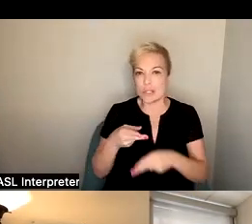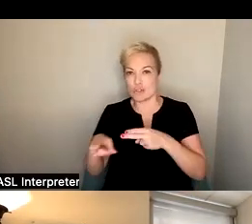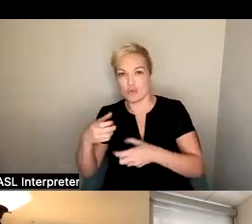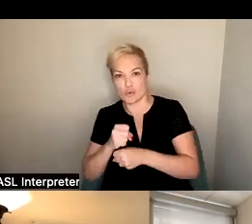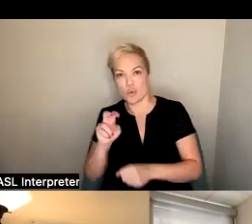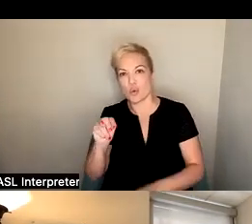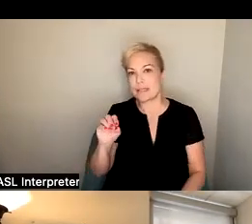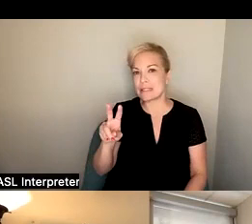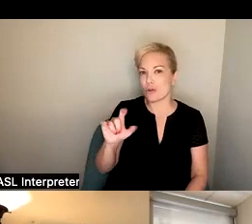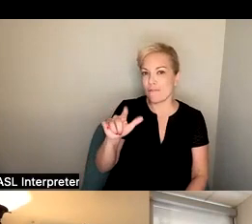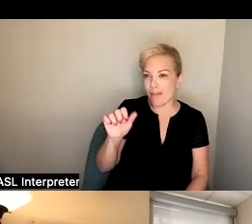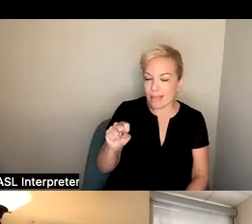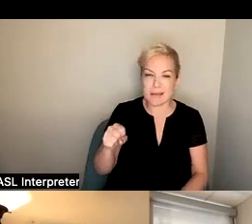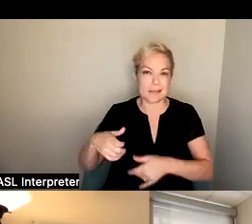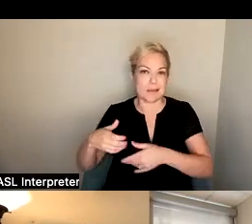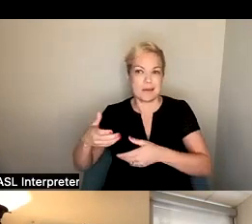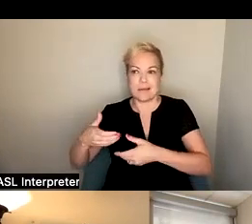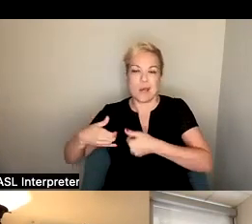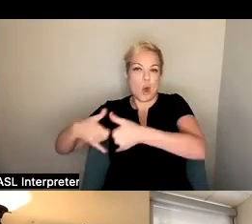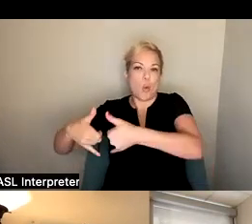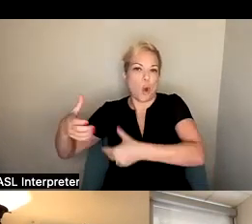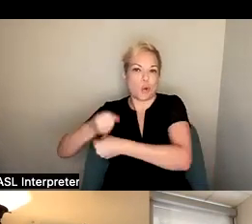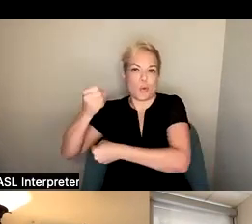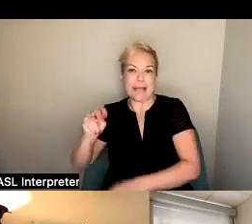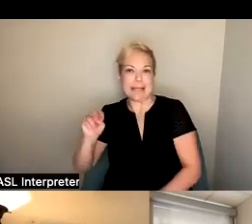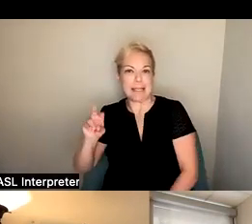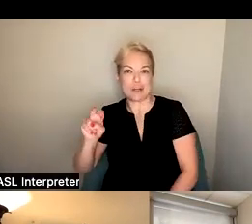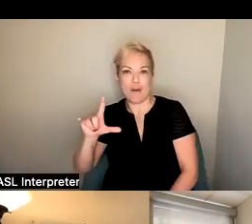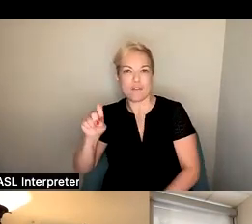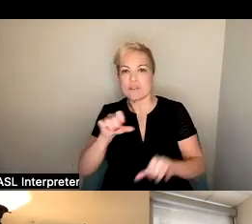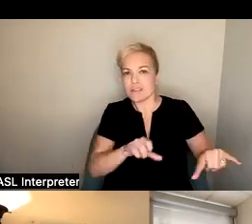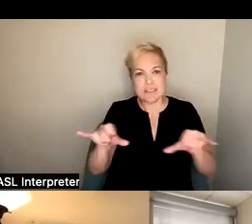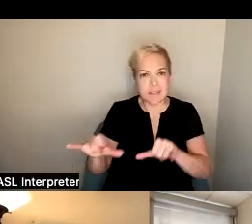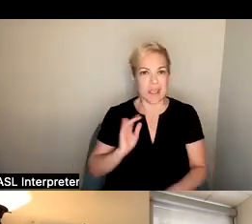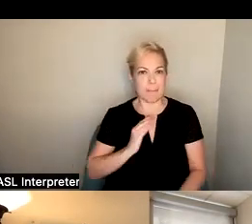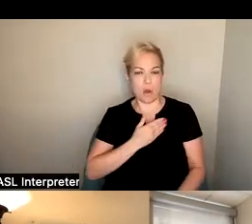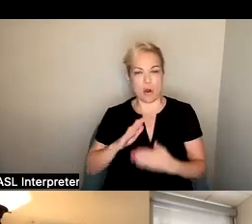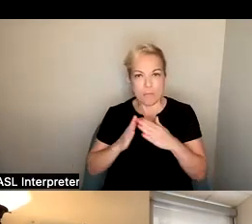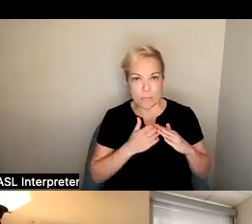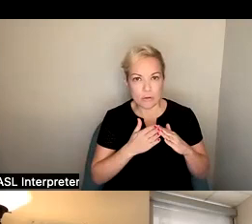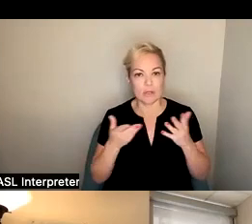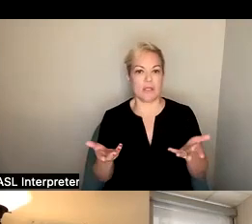Prize winning novels, and so in this way of thinking what are all these stories meant to do: